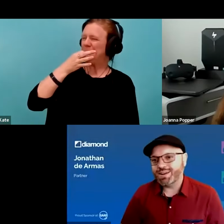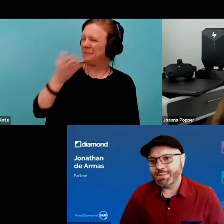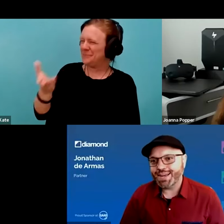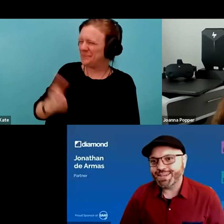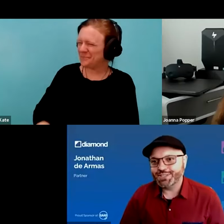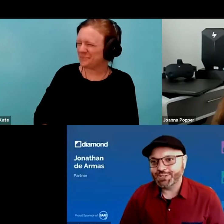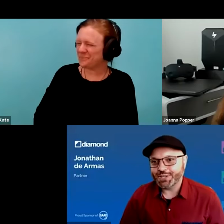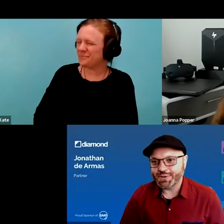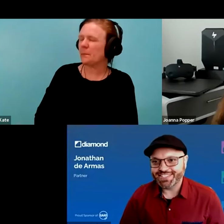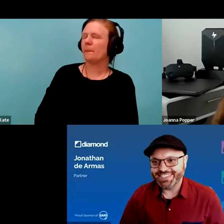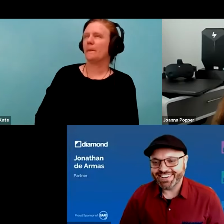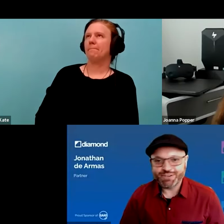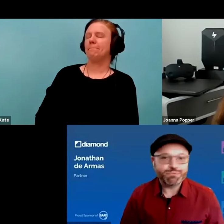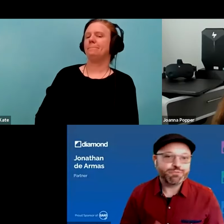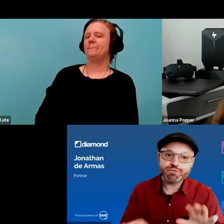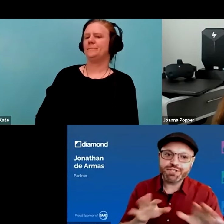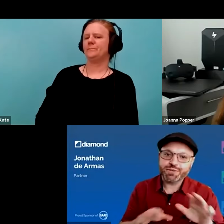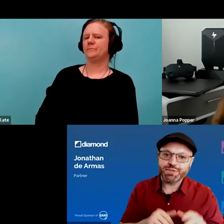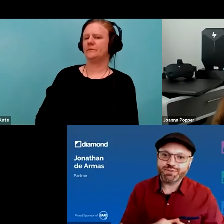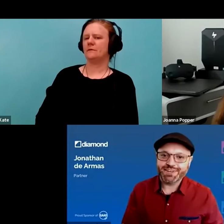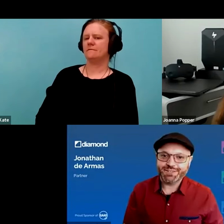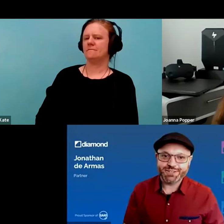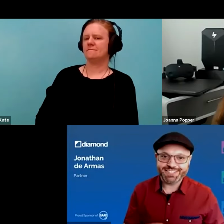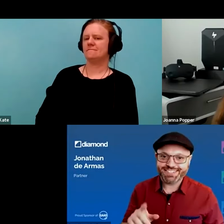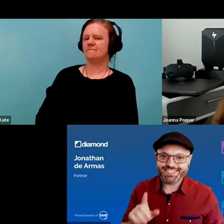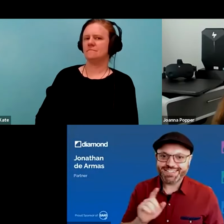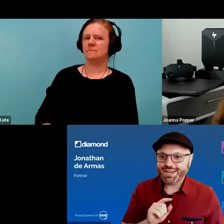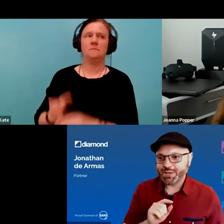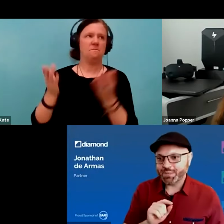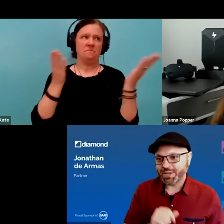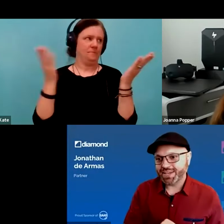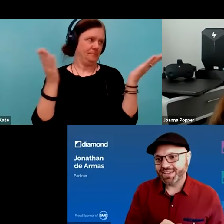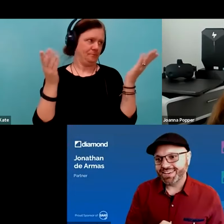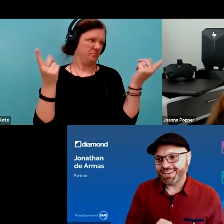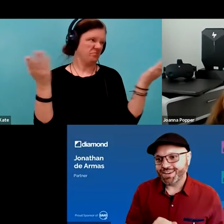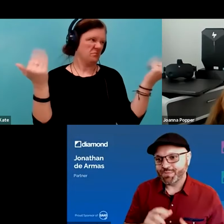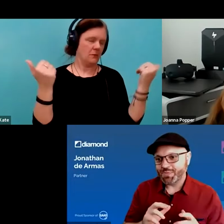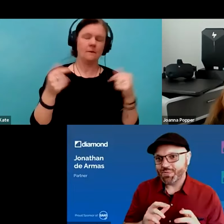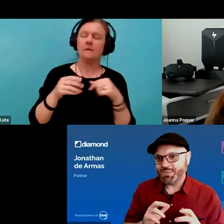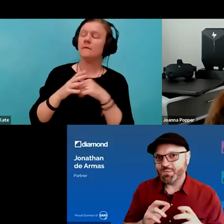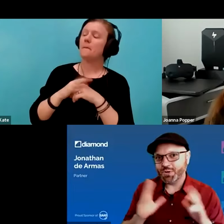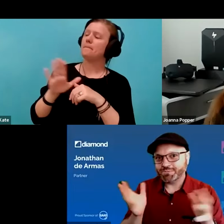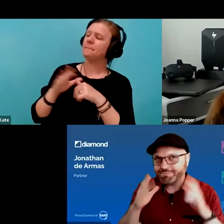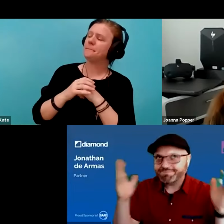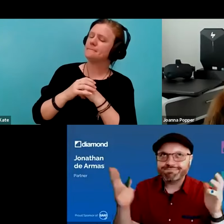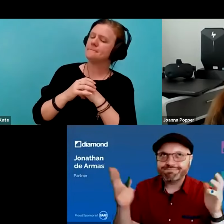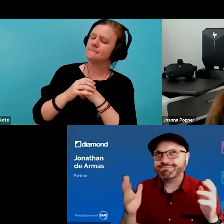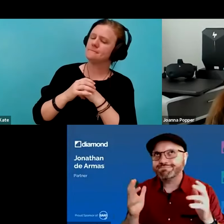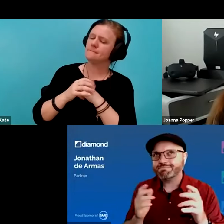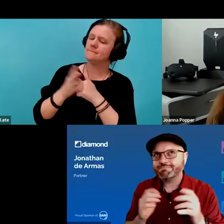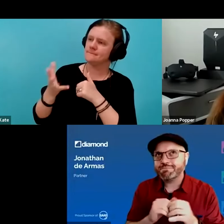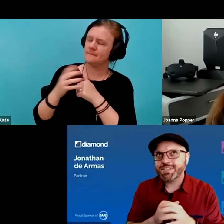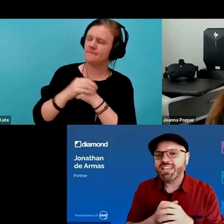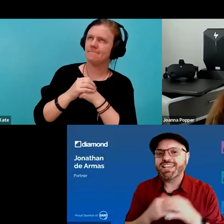Jonathan de Armas: I'm going to ask you a question, feel free to jump in Joanna or Christina, but Jonathan de Armas: More Jonathan de Armas: Think ahead.